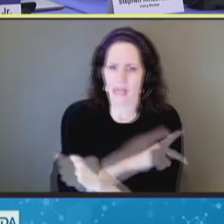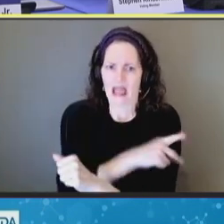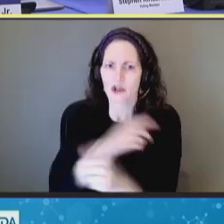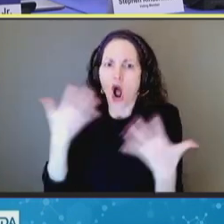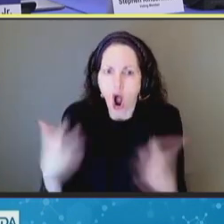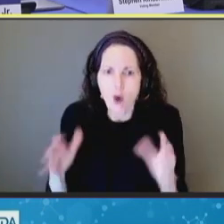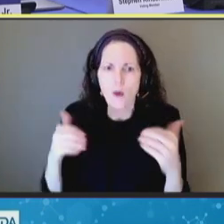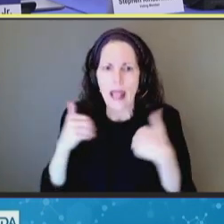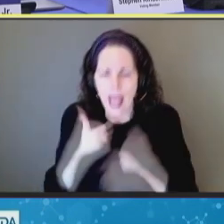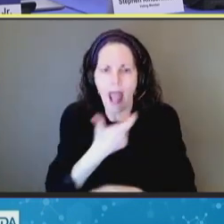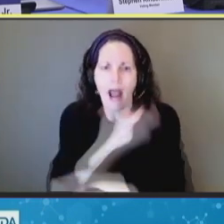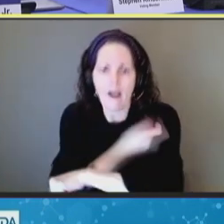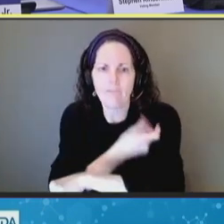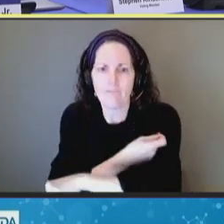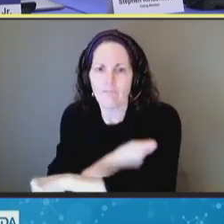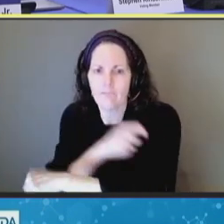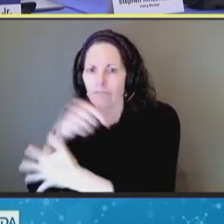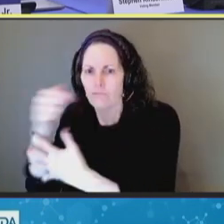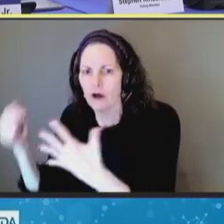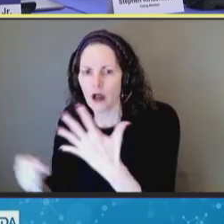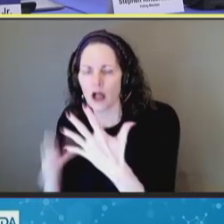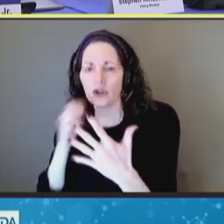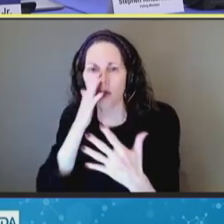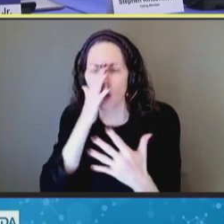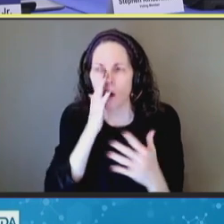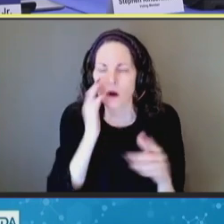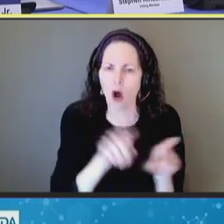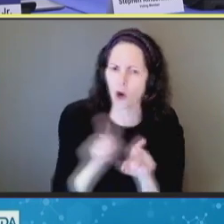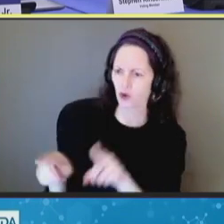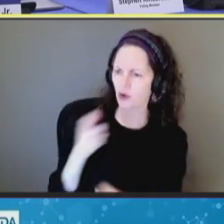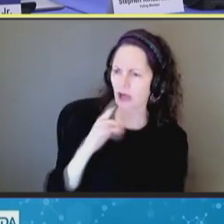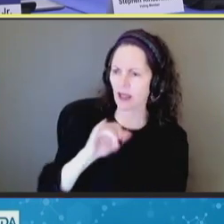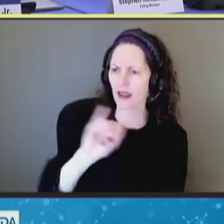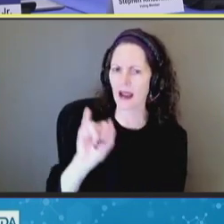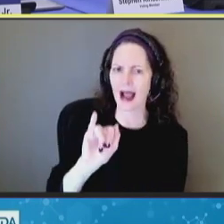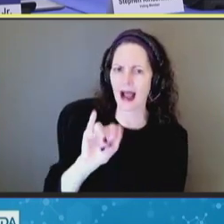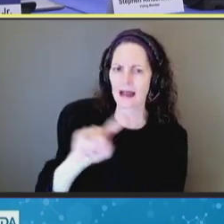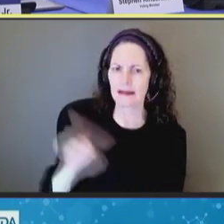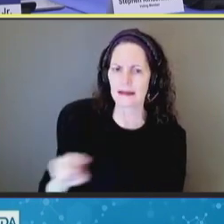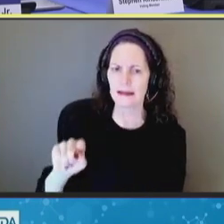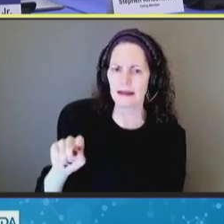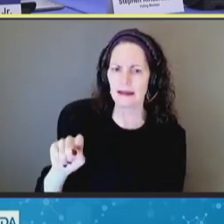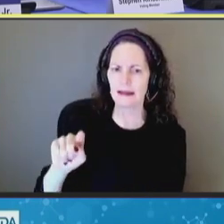The -- and also mentioned that the IZ Gateway is up and working and functioning and provides